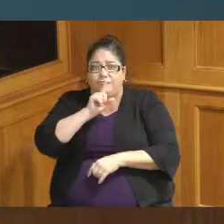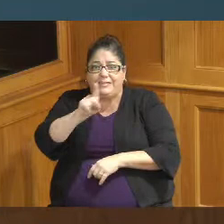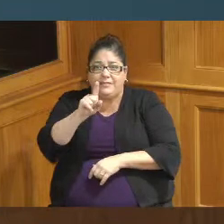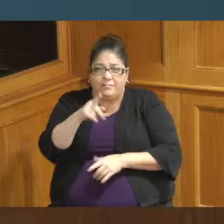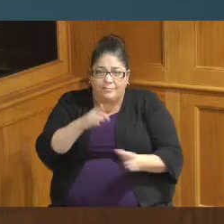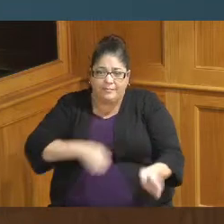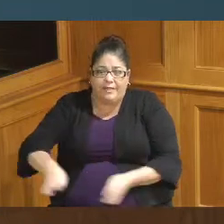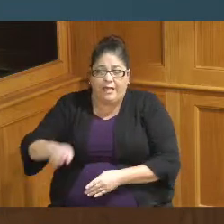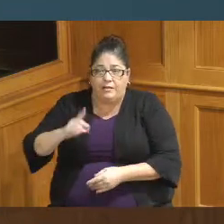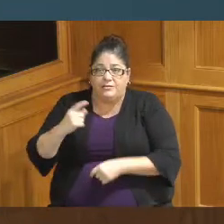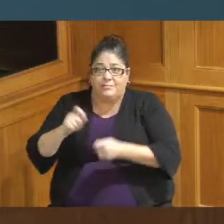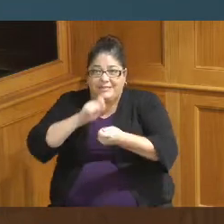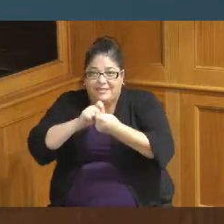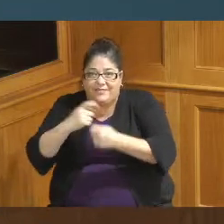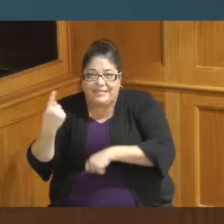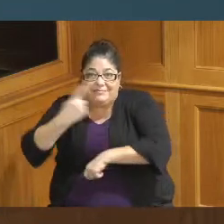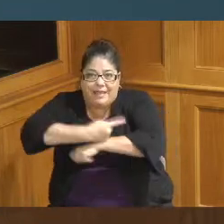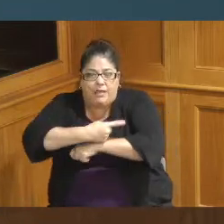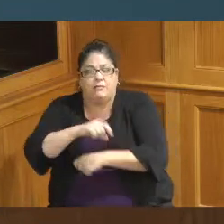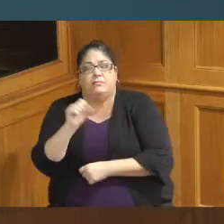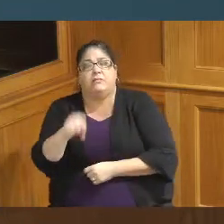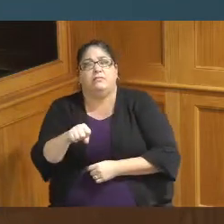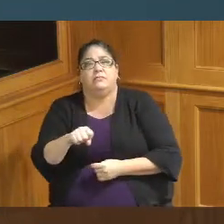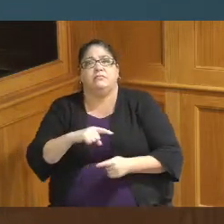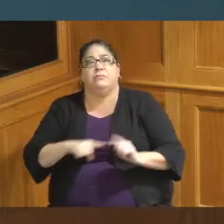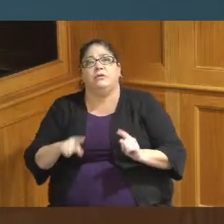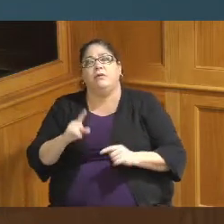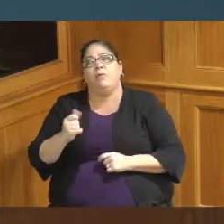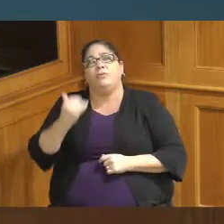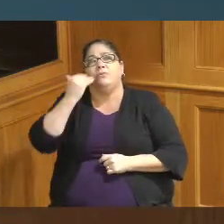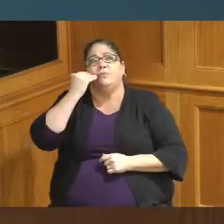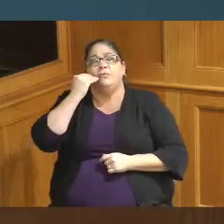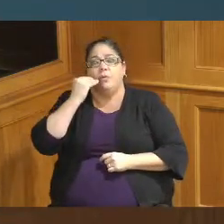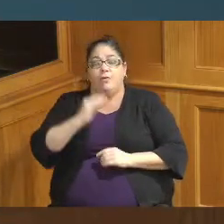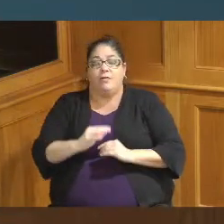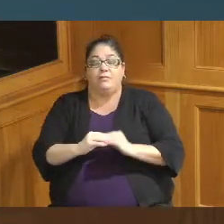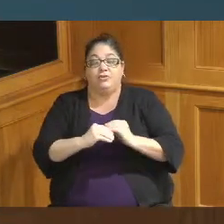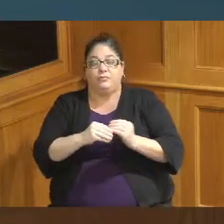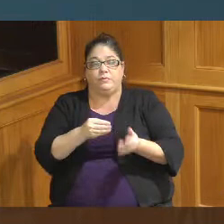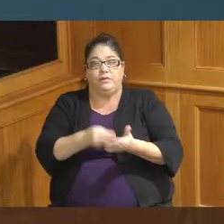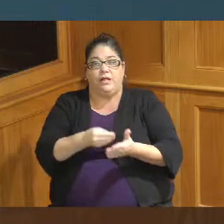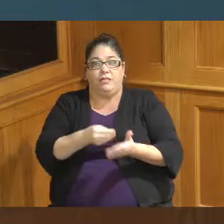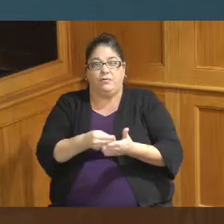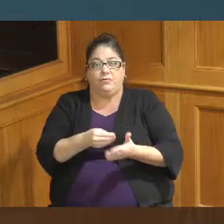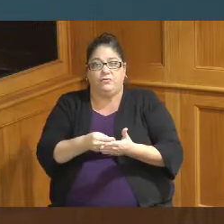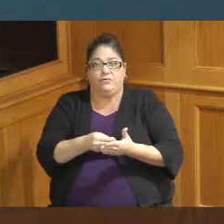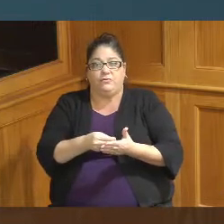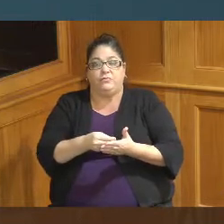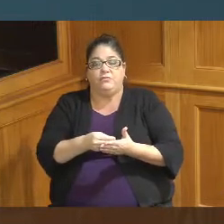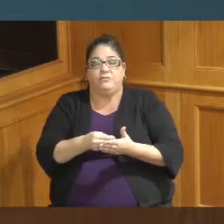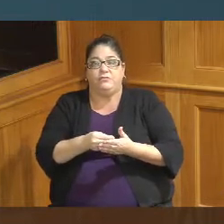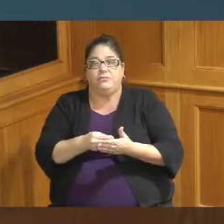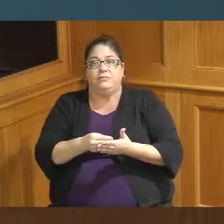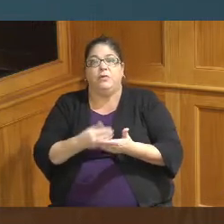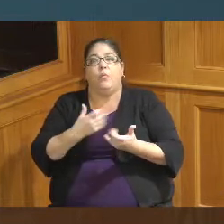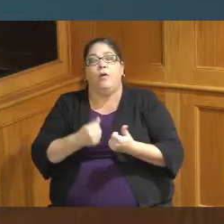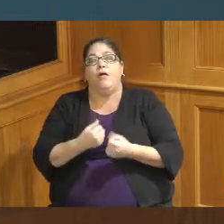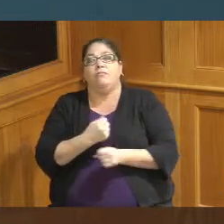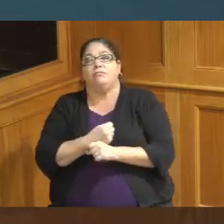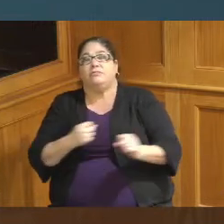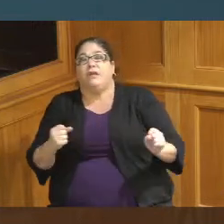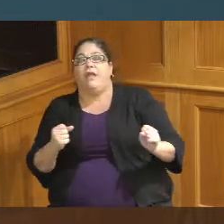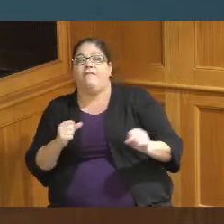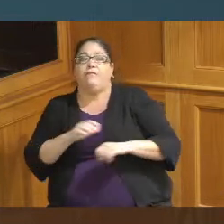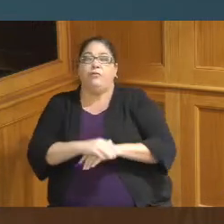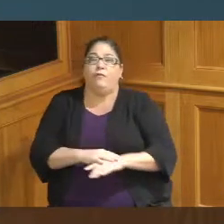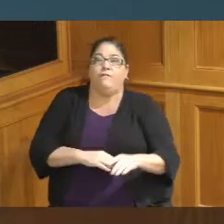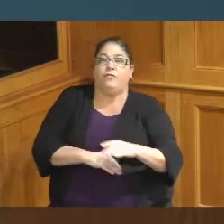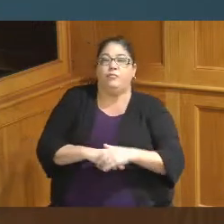to know that date but I want these additional dollars so that it doesn't cut off immediately